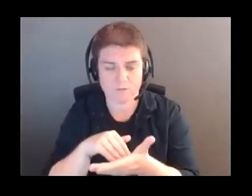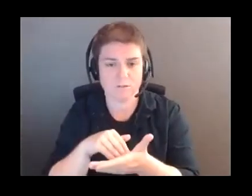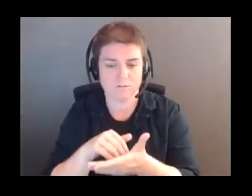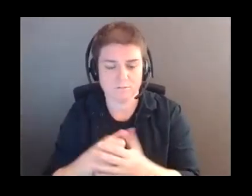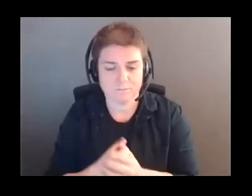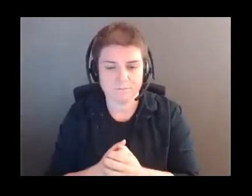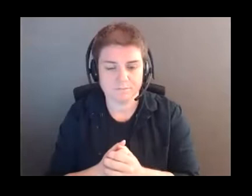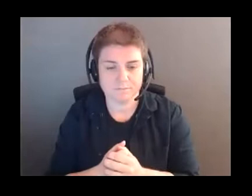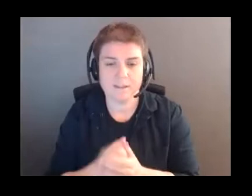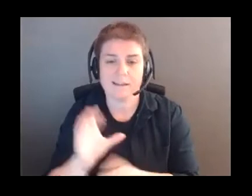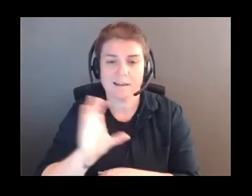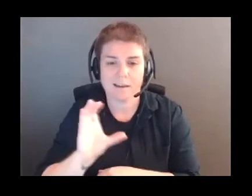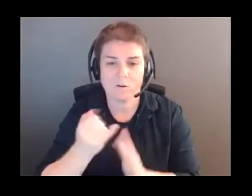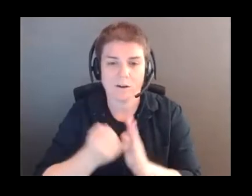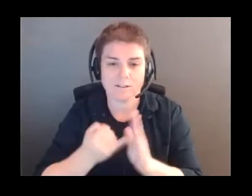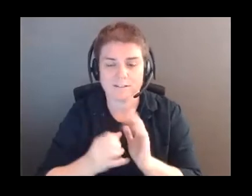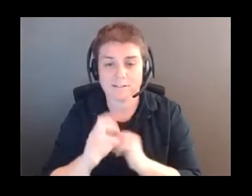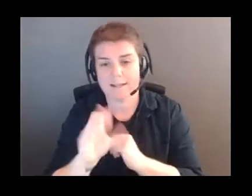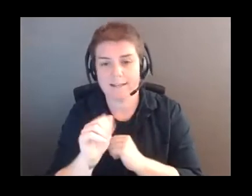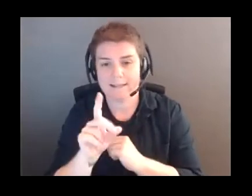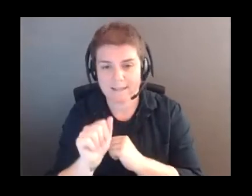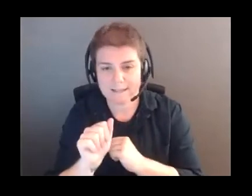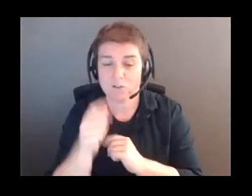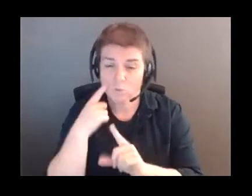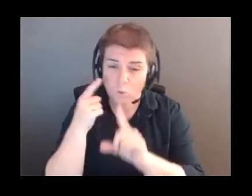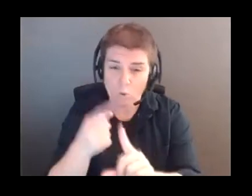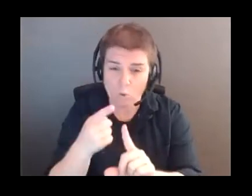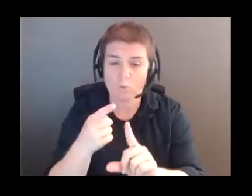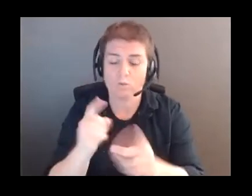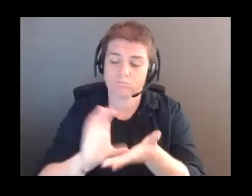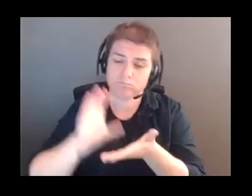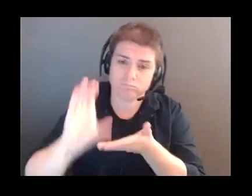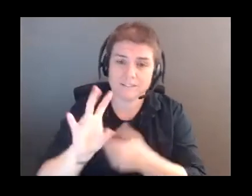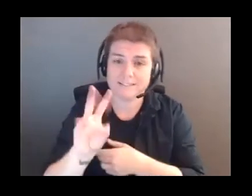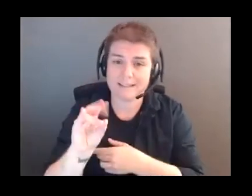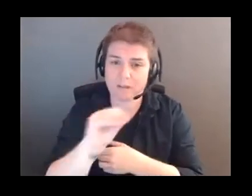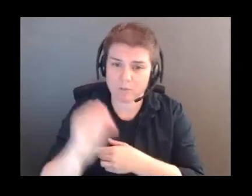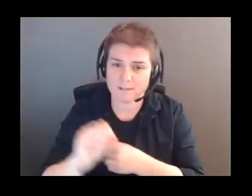Arts Development is aiming to allocate 70% of this pool to organizations who are not